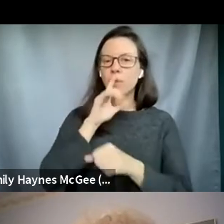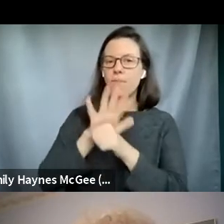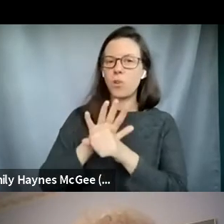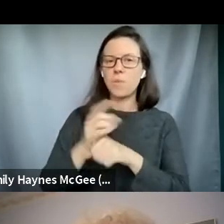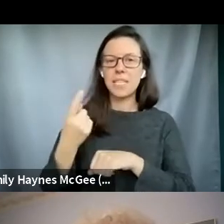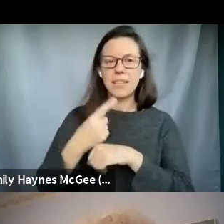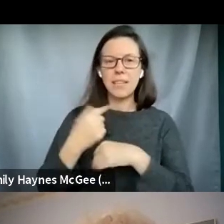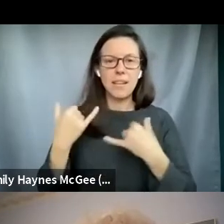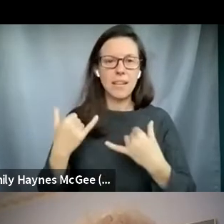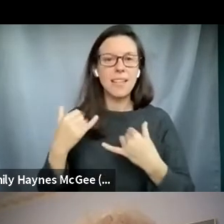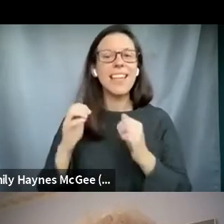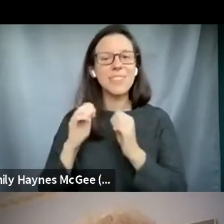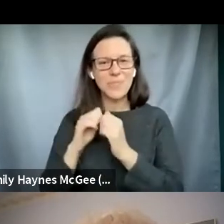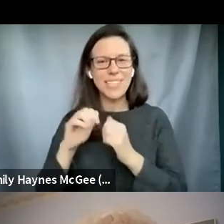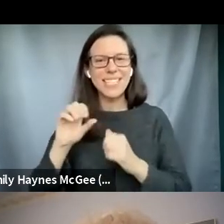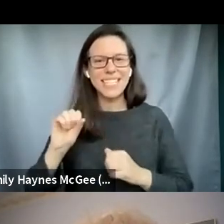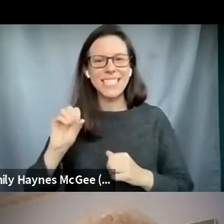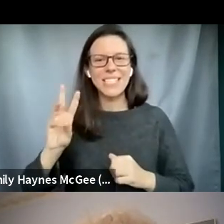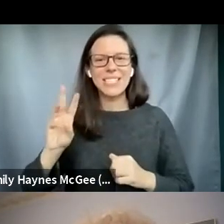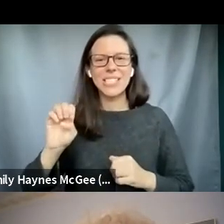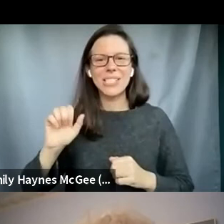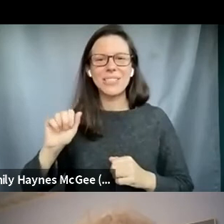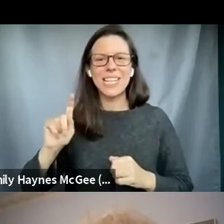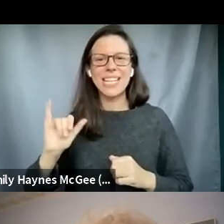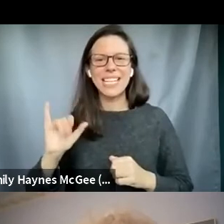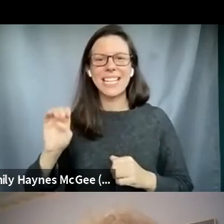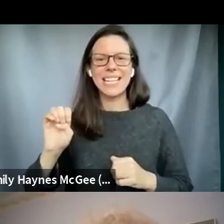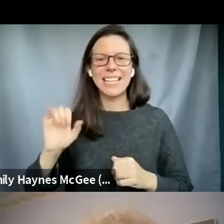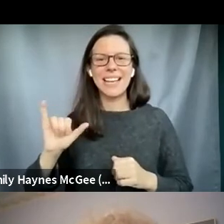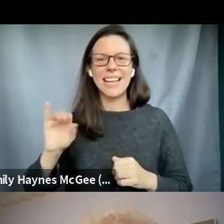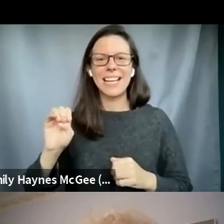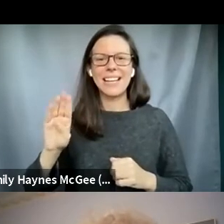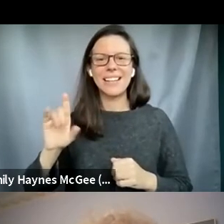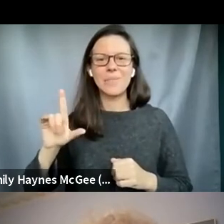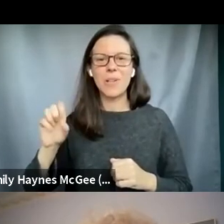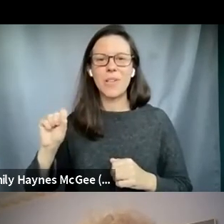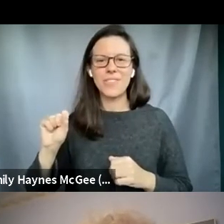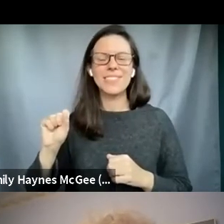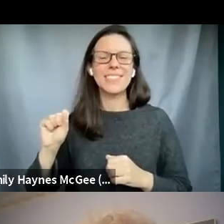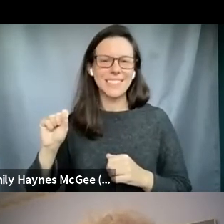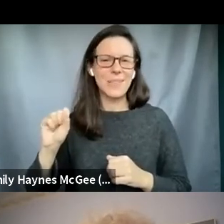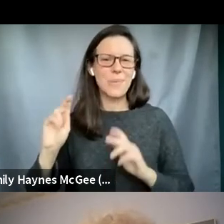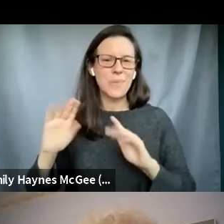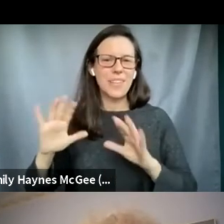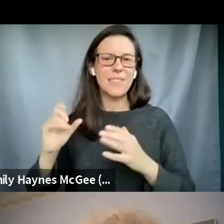And there will be other folks that will be joining us if people are curious about that